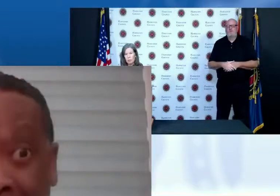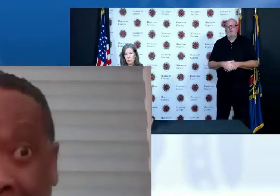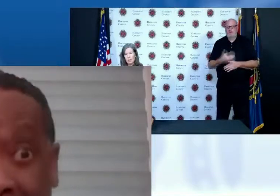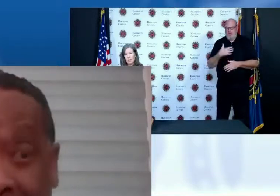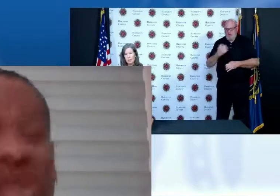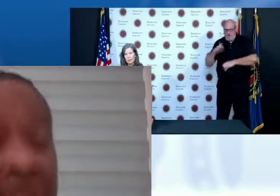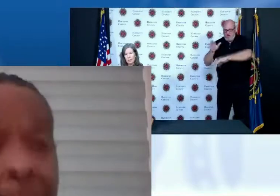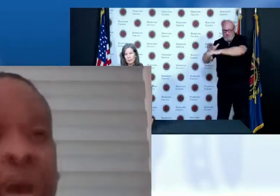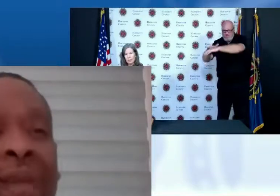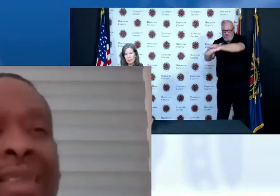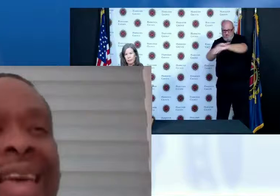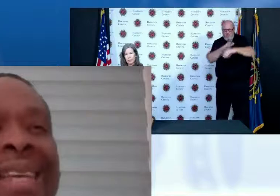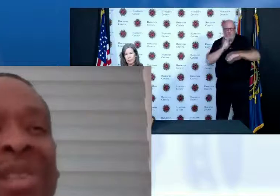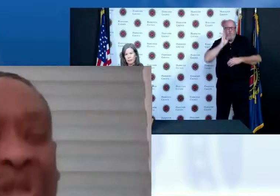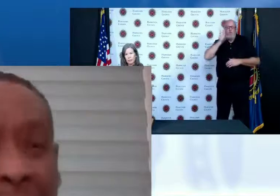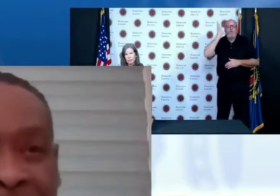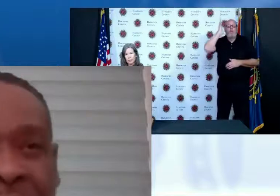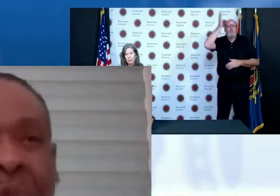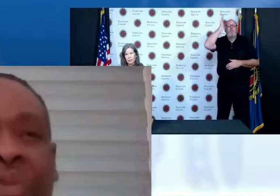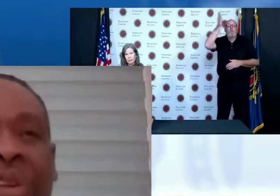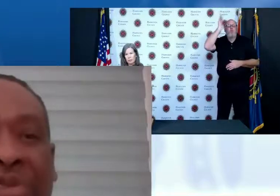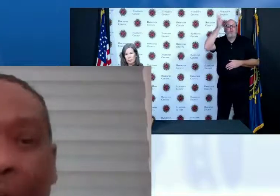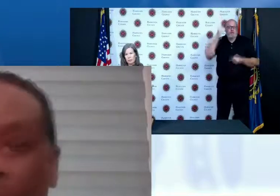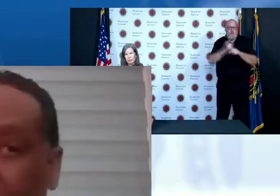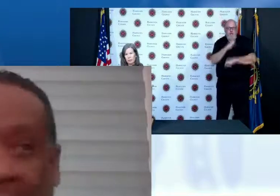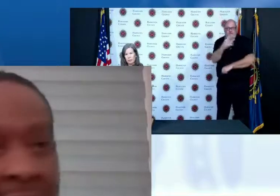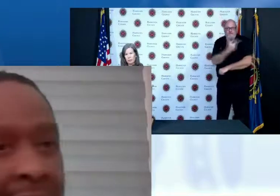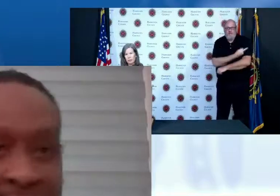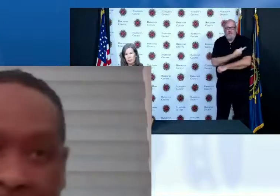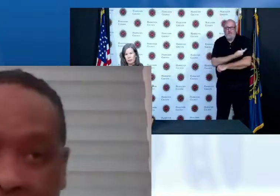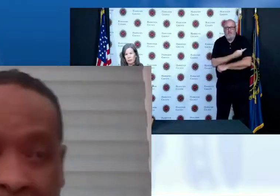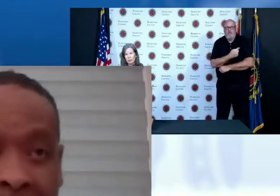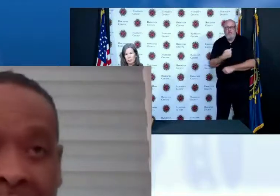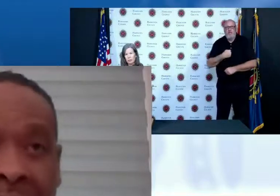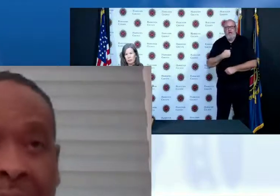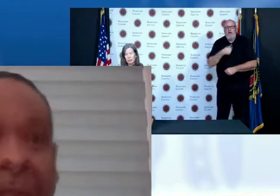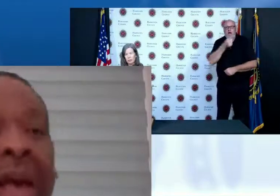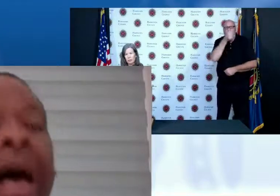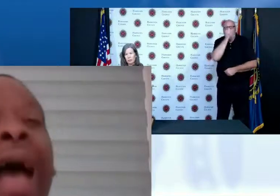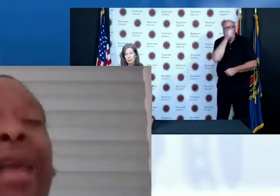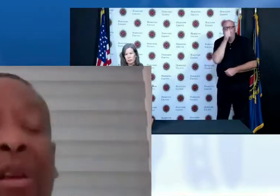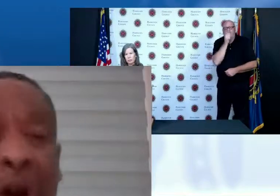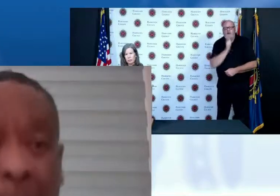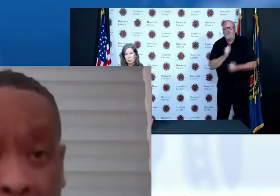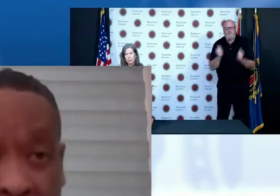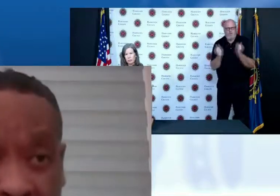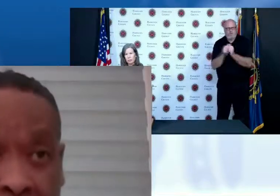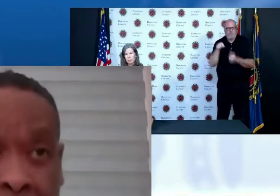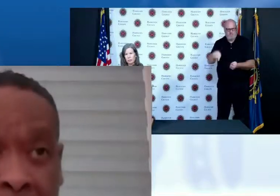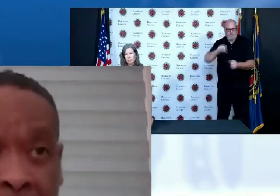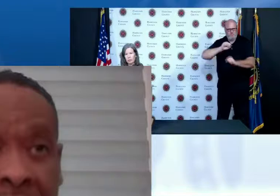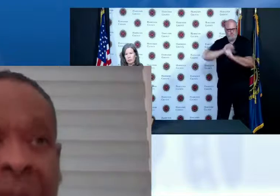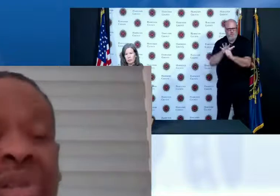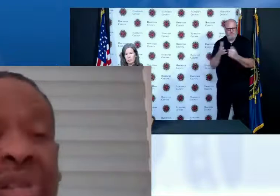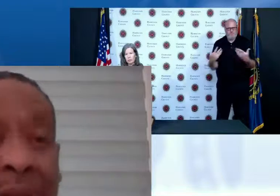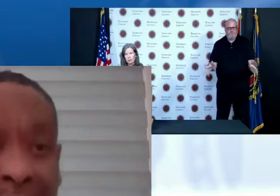bit late to someone that suffered with this virus let me tell you something I encourage you study